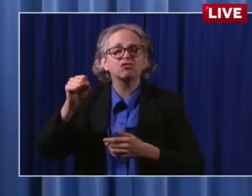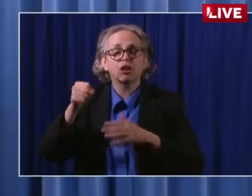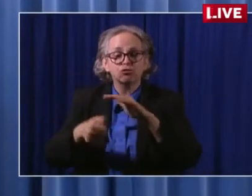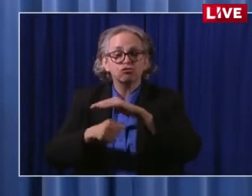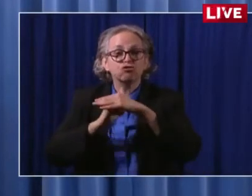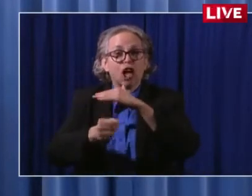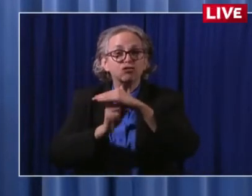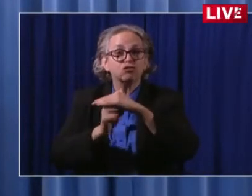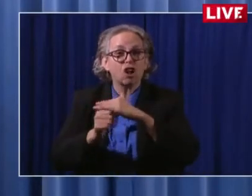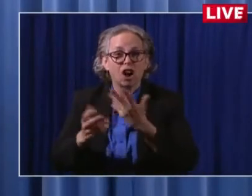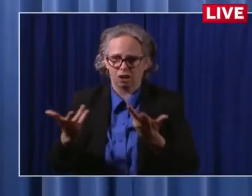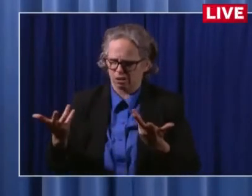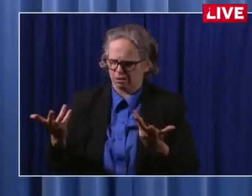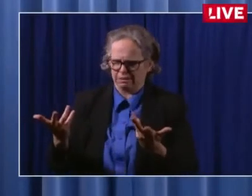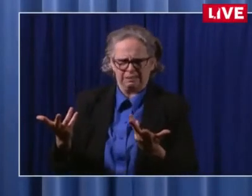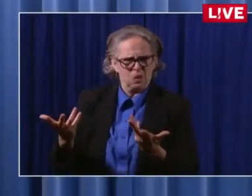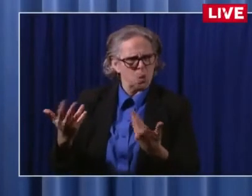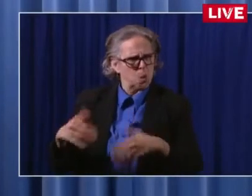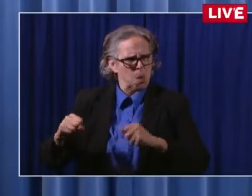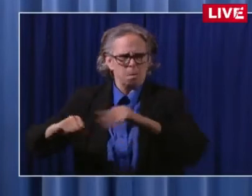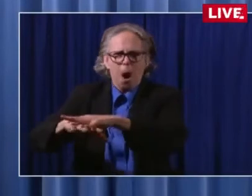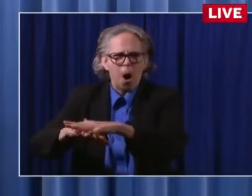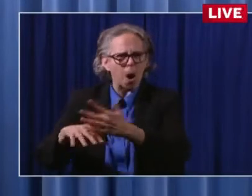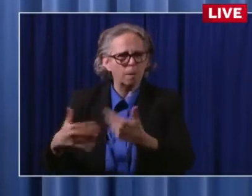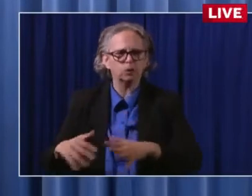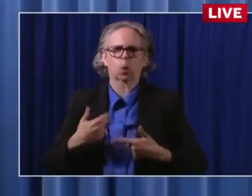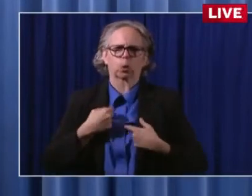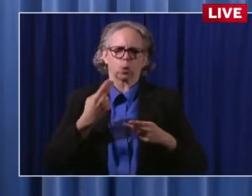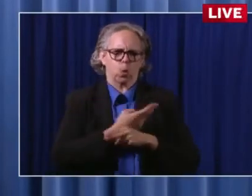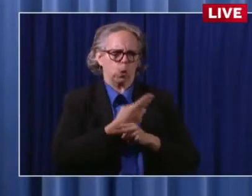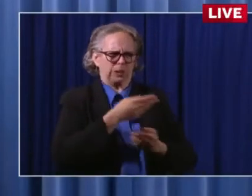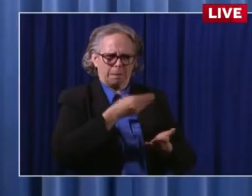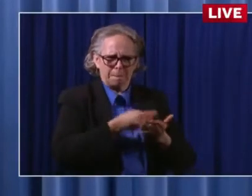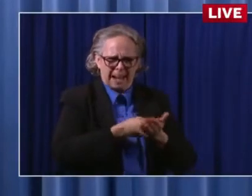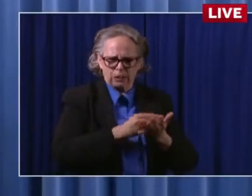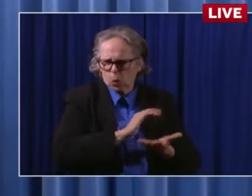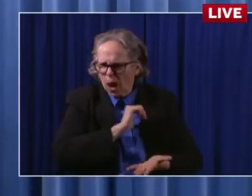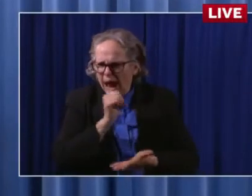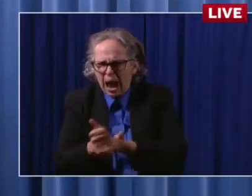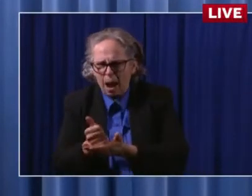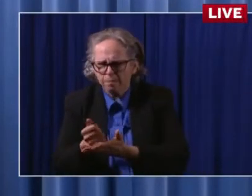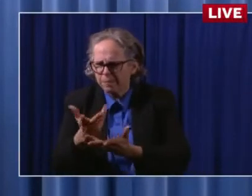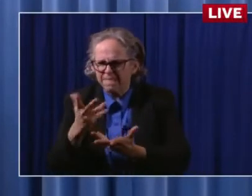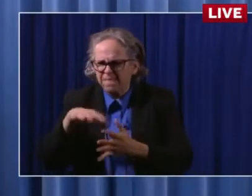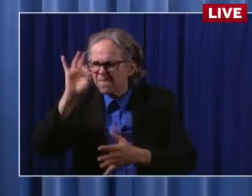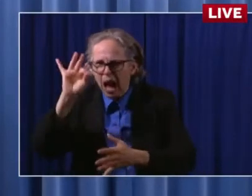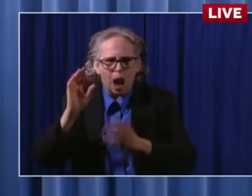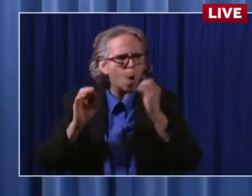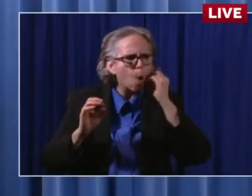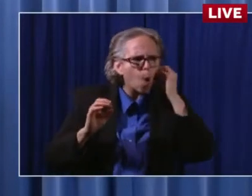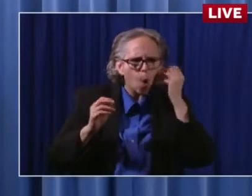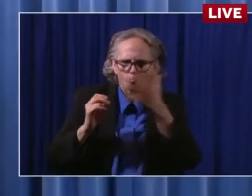THEREFORE, IT IS IMPORTANT TO DO EVERYTHING WE CAN TO KEEP THEM OUT OF THOSE SITUATIONS.